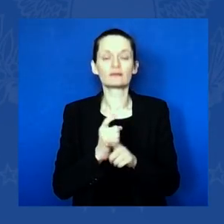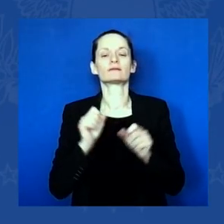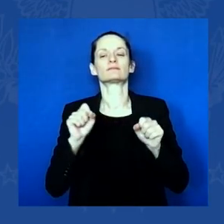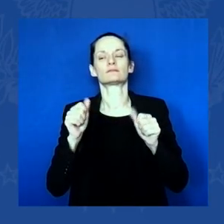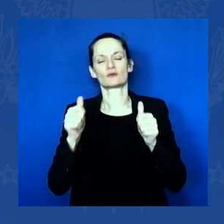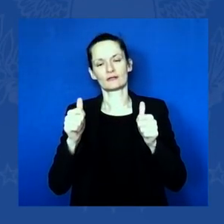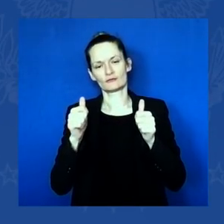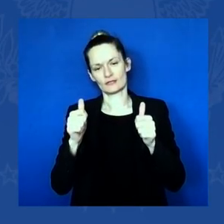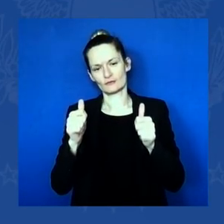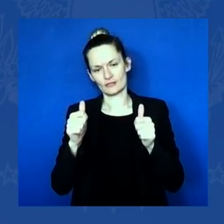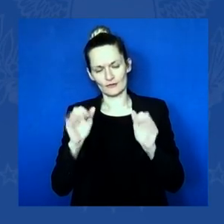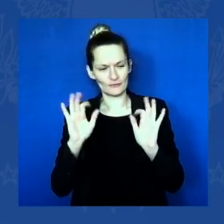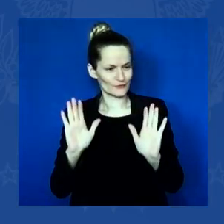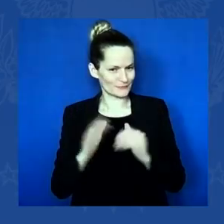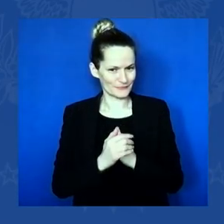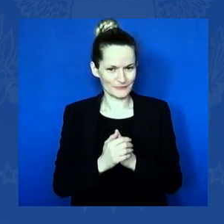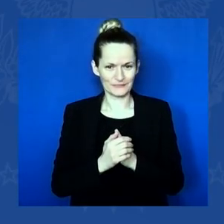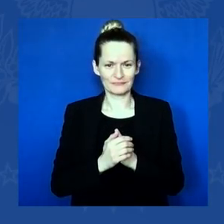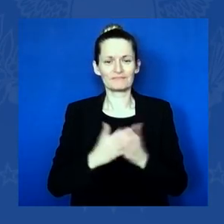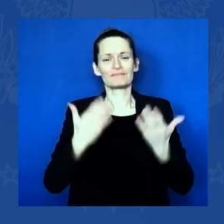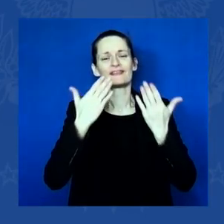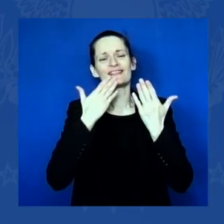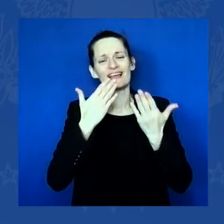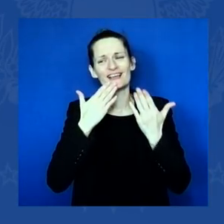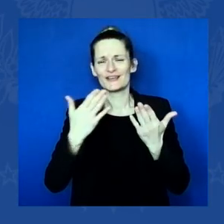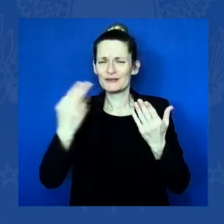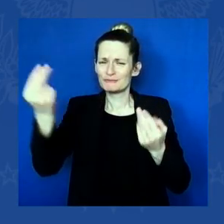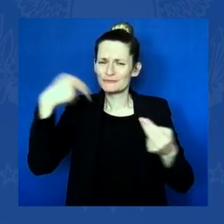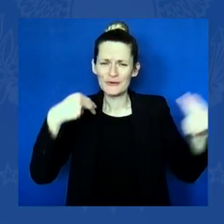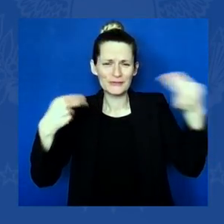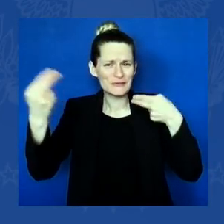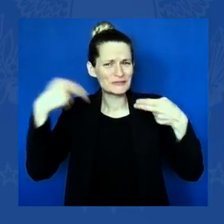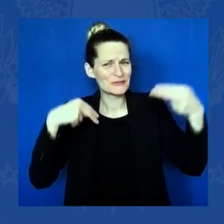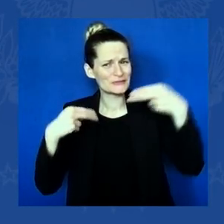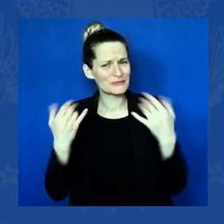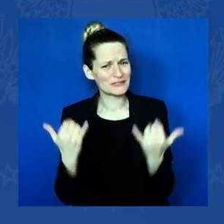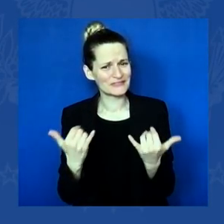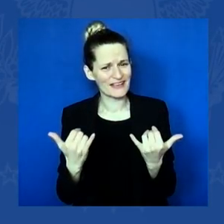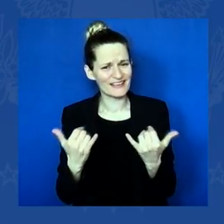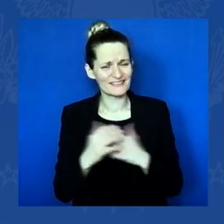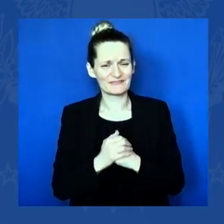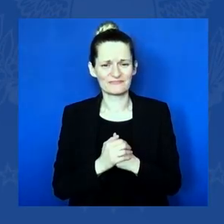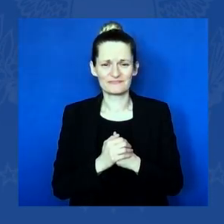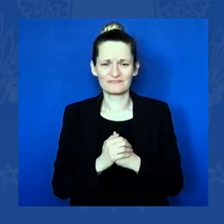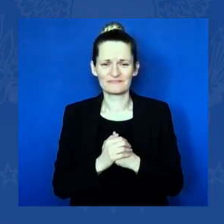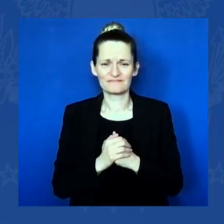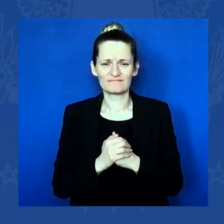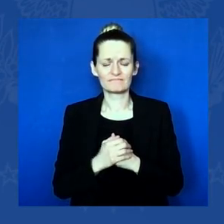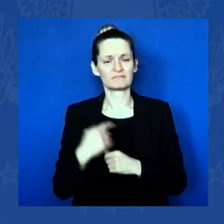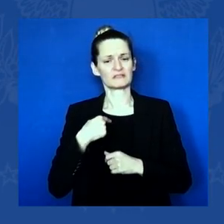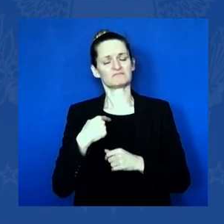The President: Thank you all for joining us today. I think the Prime Minister may be still occupied